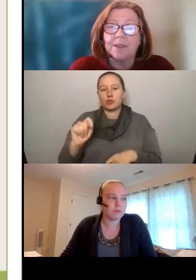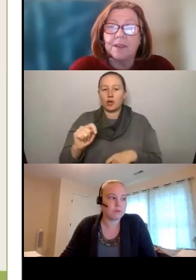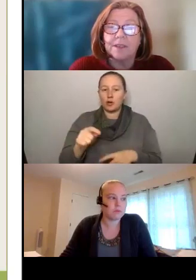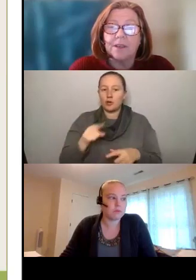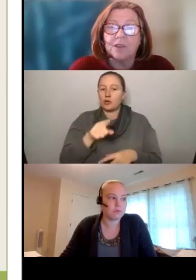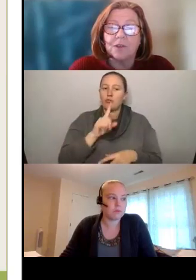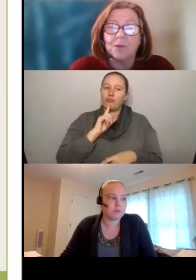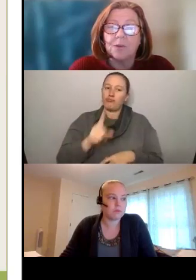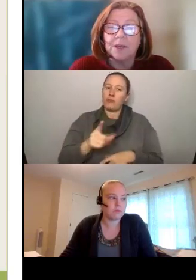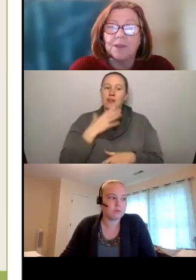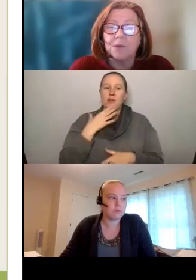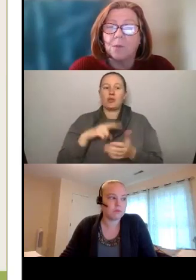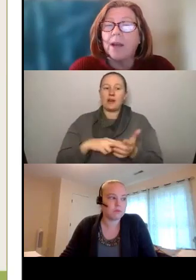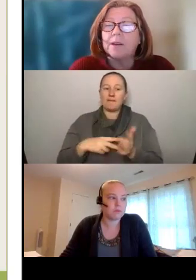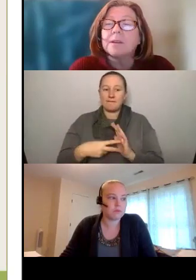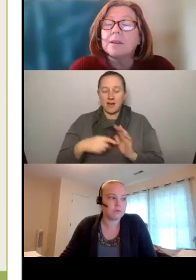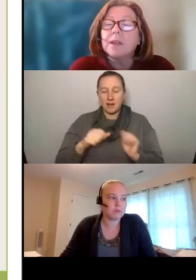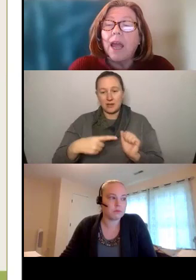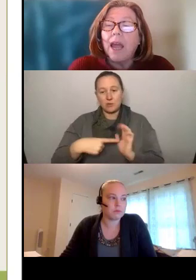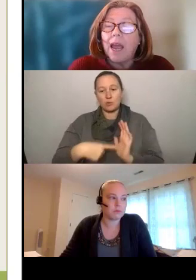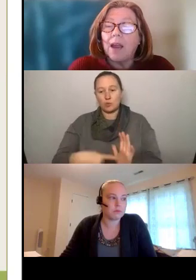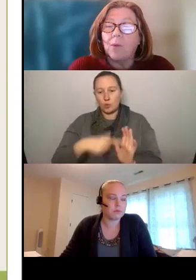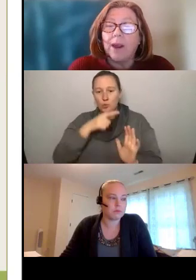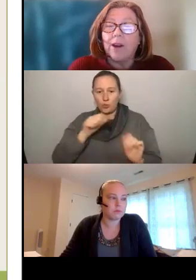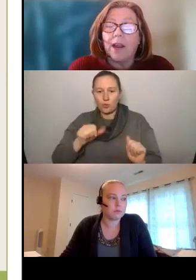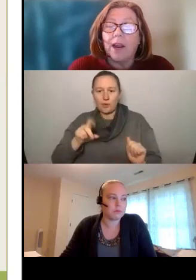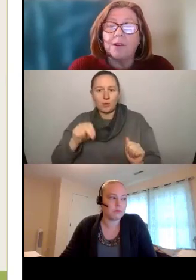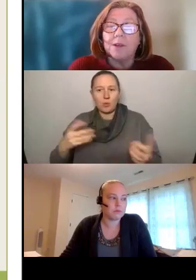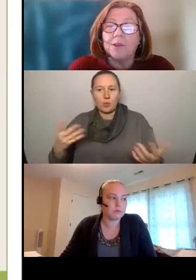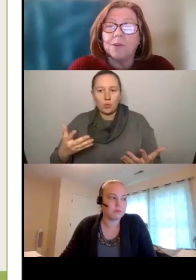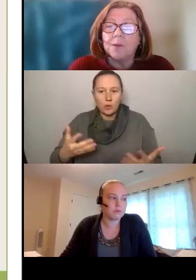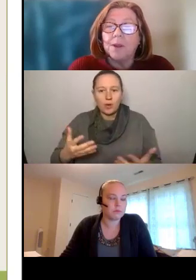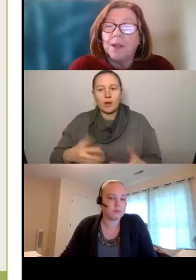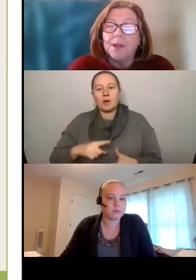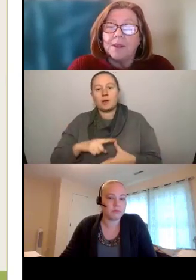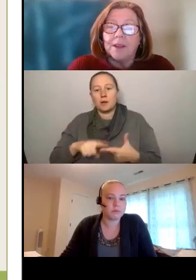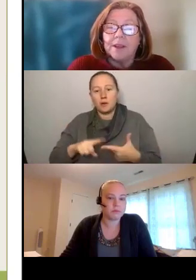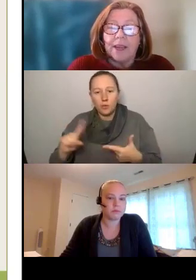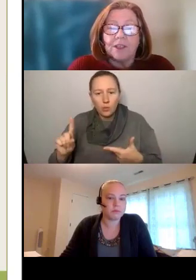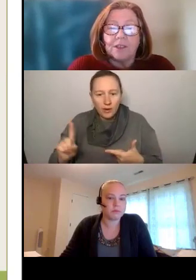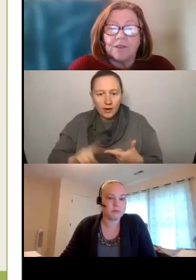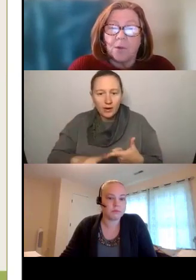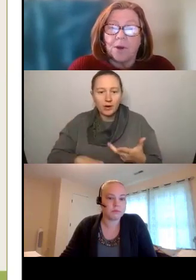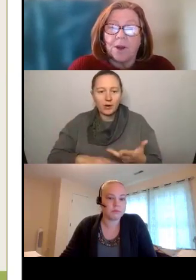because it tells you who can do what and where and who can do the delegations for you.